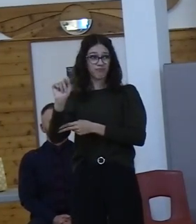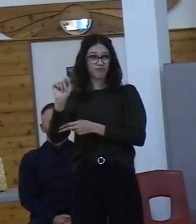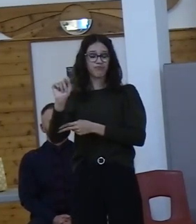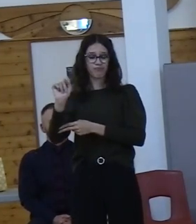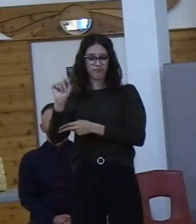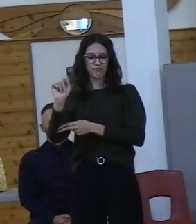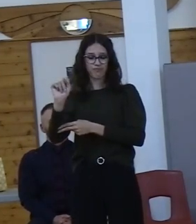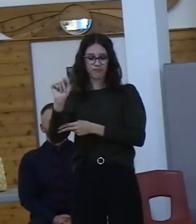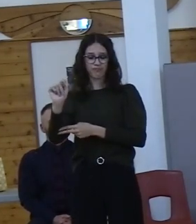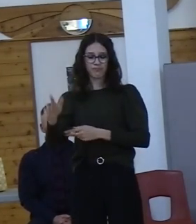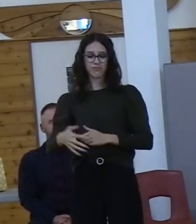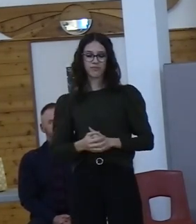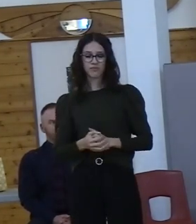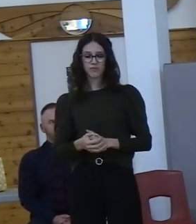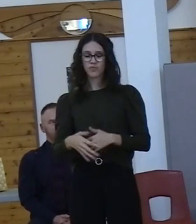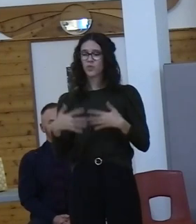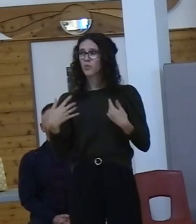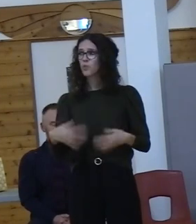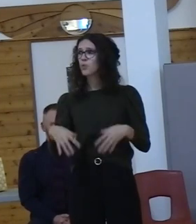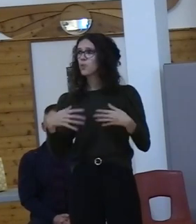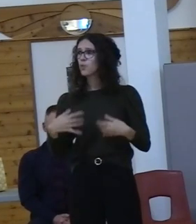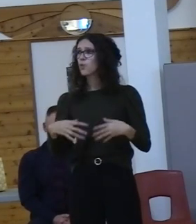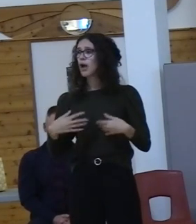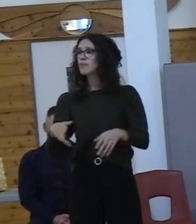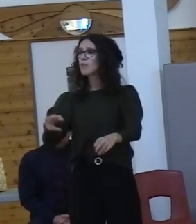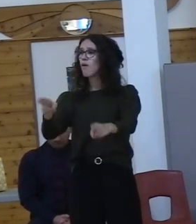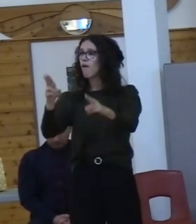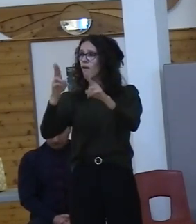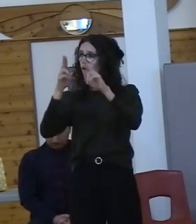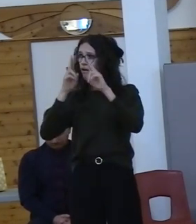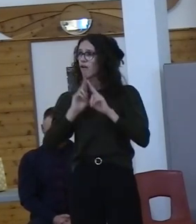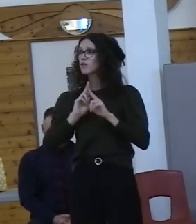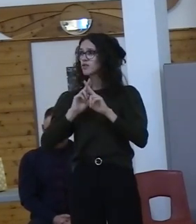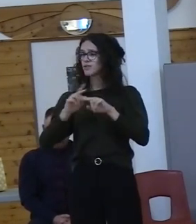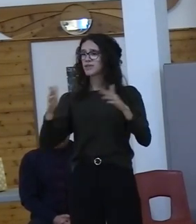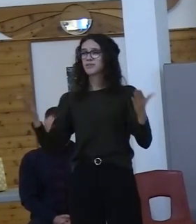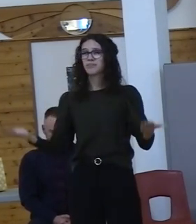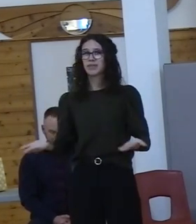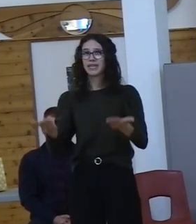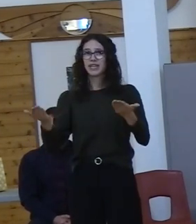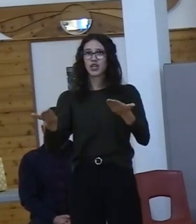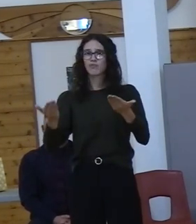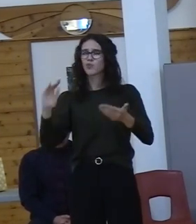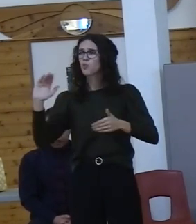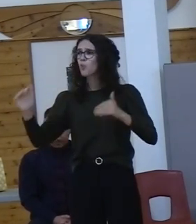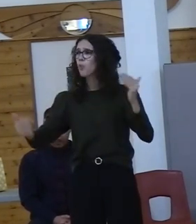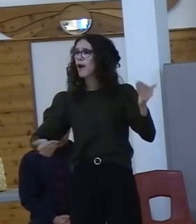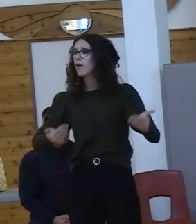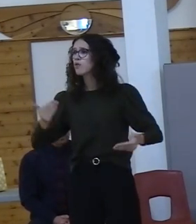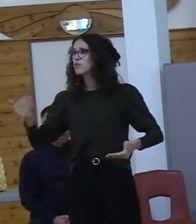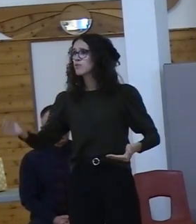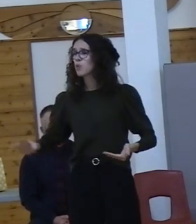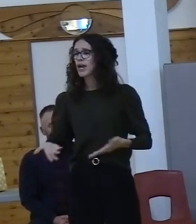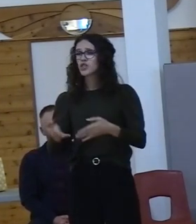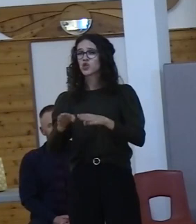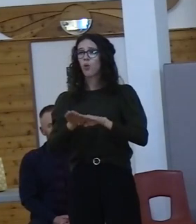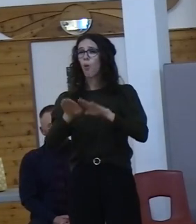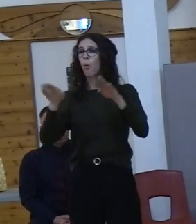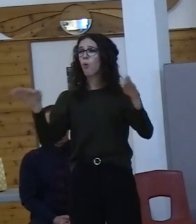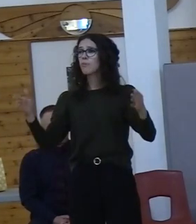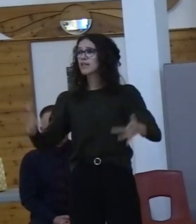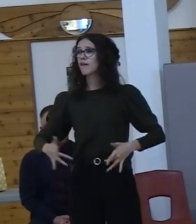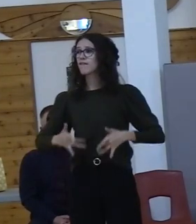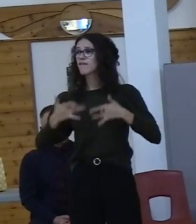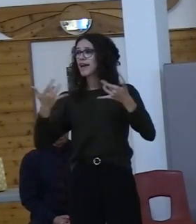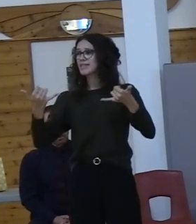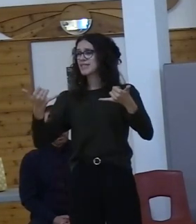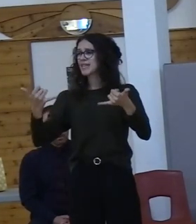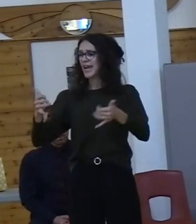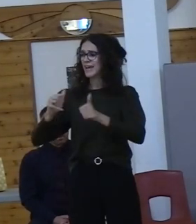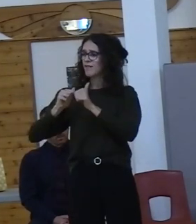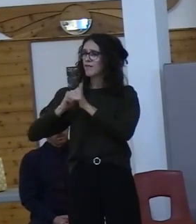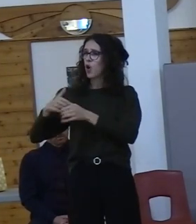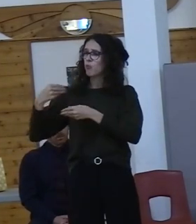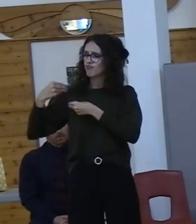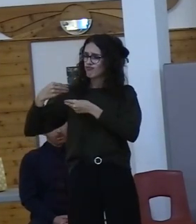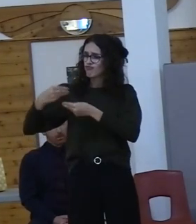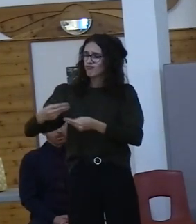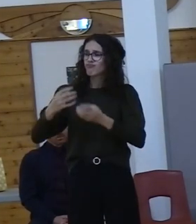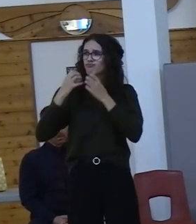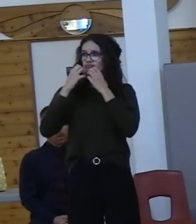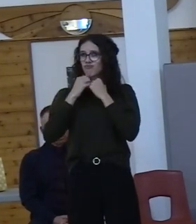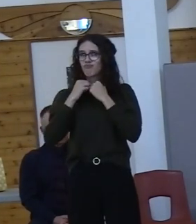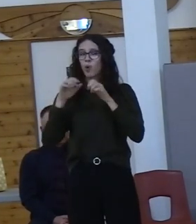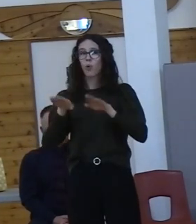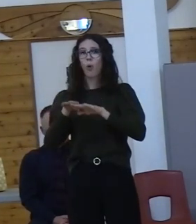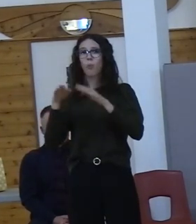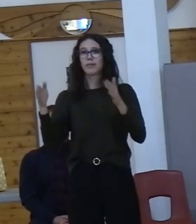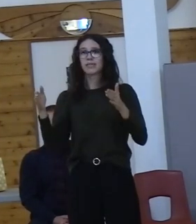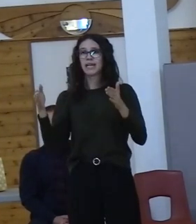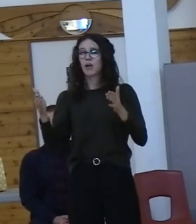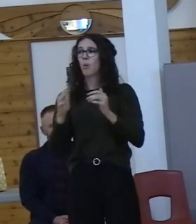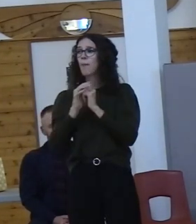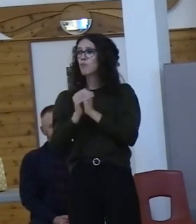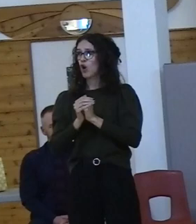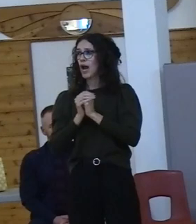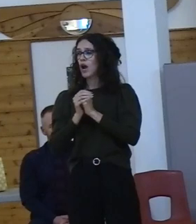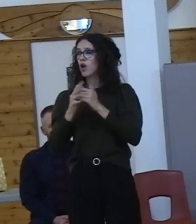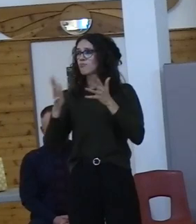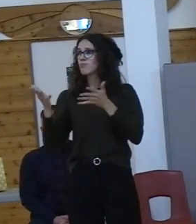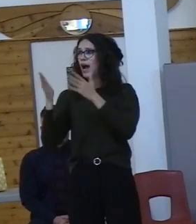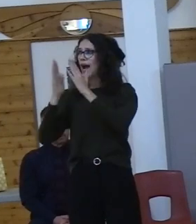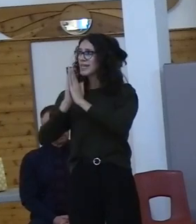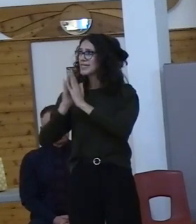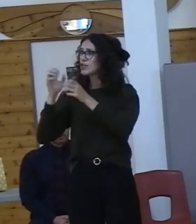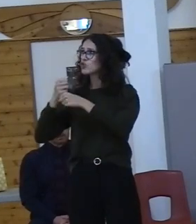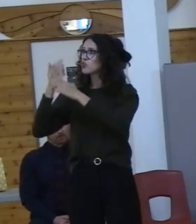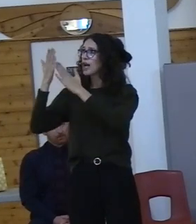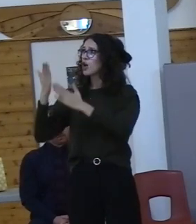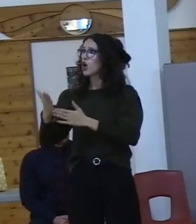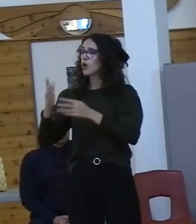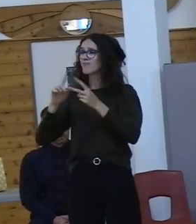It's an honor for me to be here with you, to welcome you in a good way and to open this event up in our traditional ways by opening up with a prayer and asking creator, the old ones to come and sit with us,